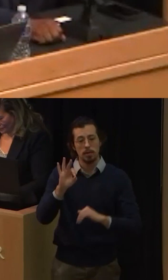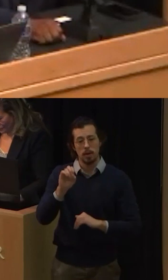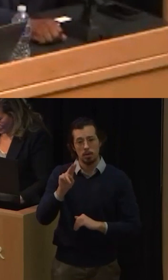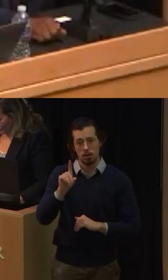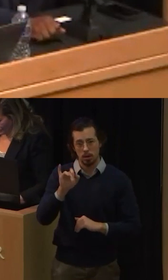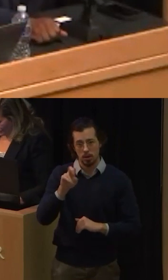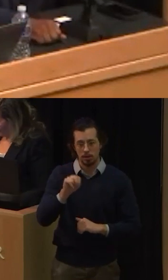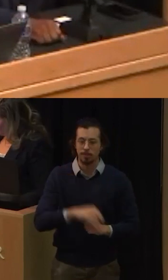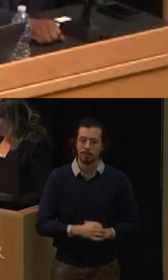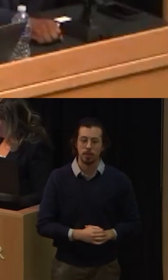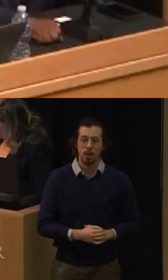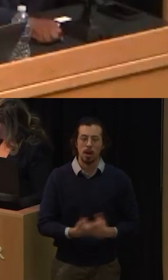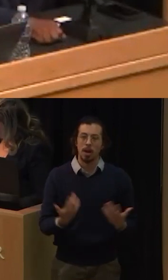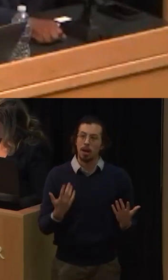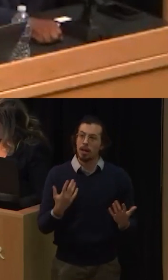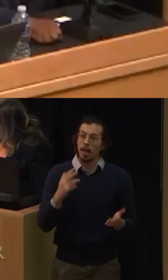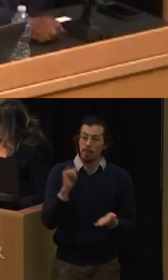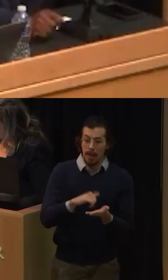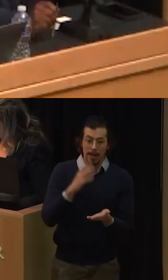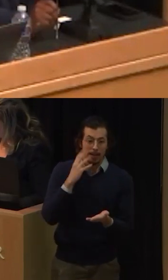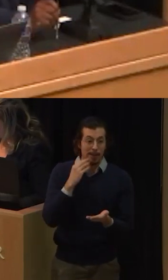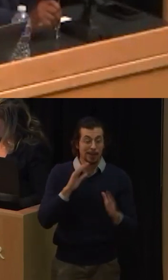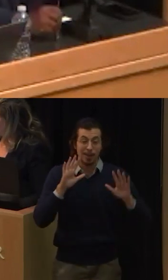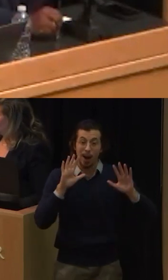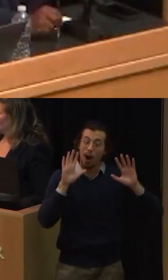and it is both one of the most awesome and best jobs